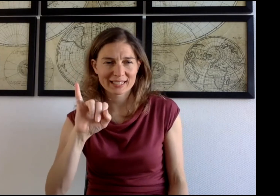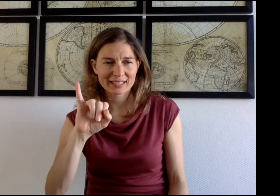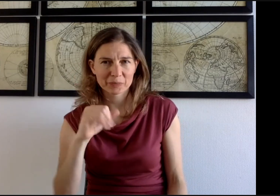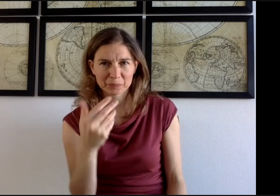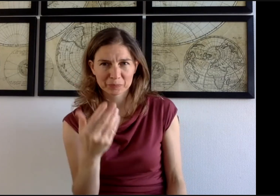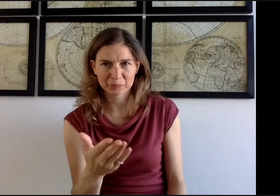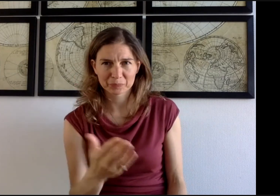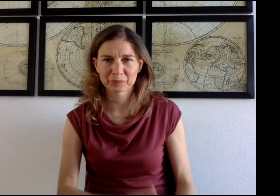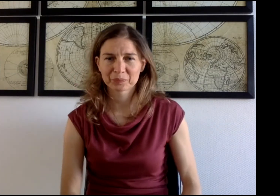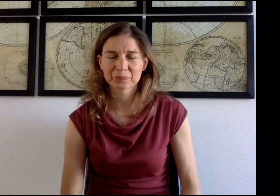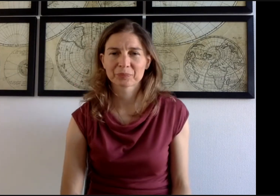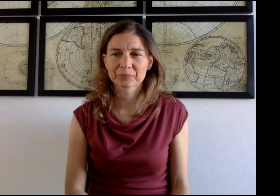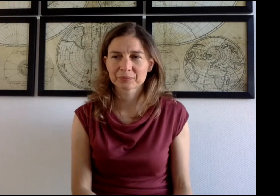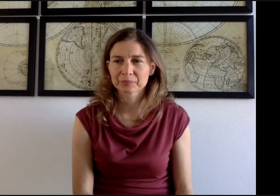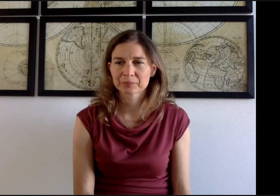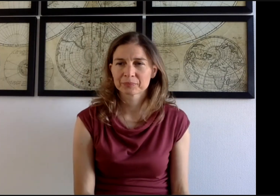Okay. Can you hear me?